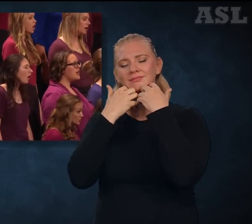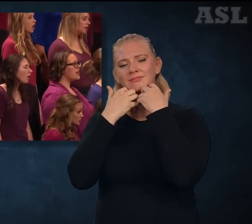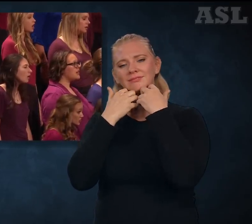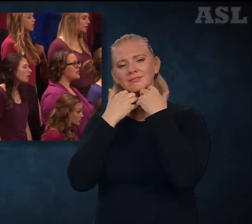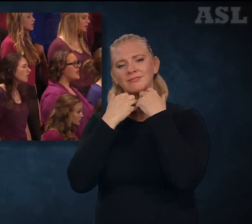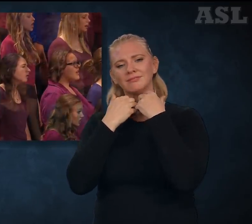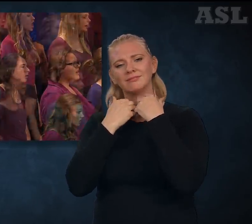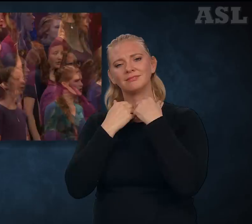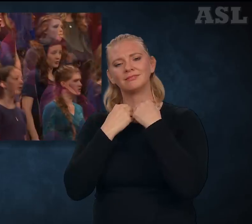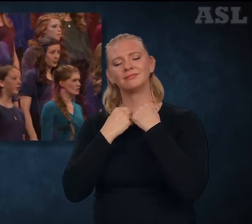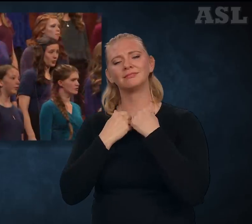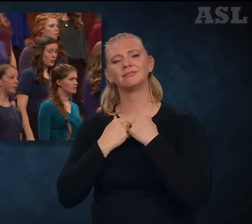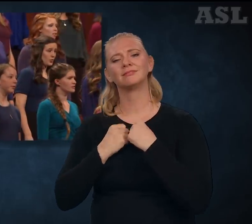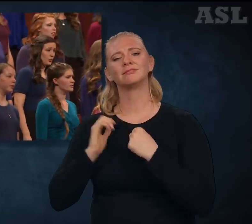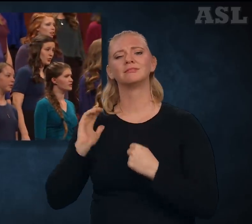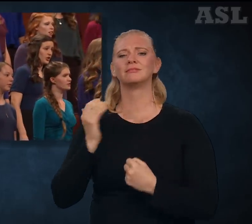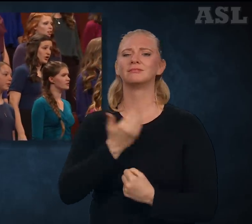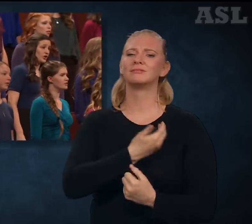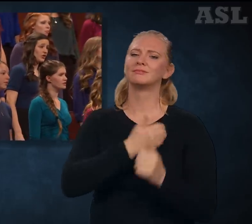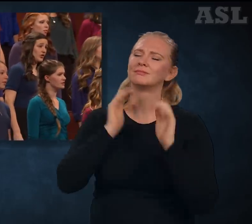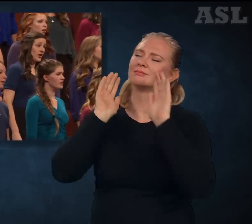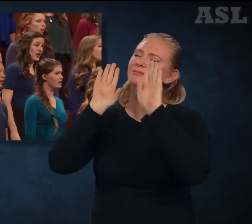WITH GRATEFUL HEARTS AND FOND EMOTION.